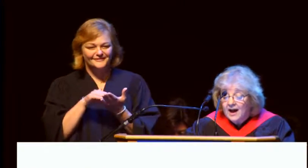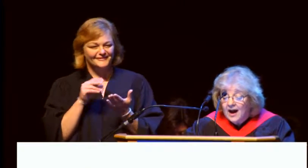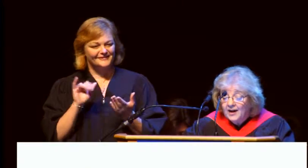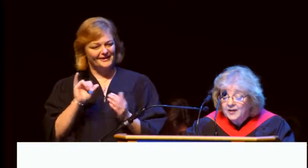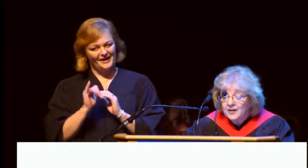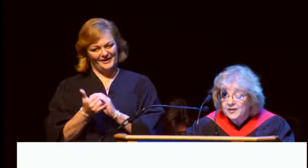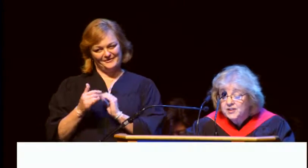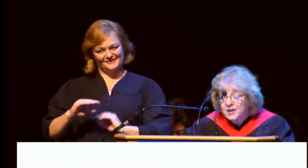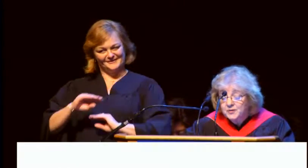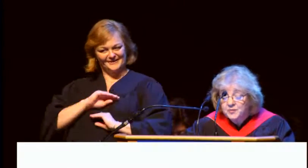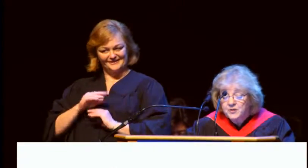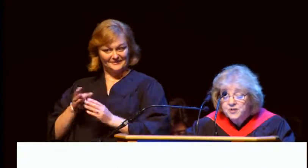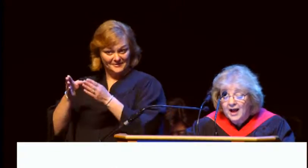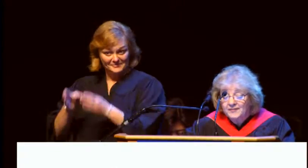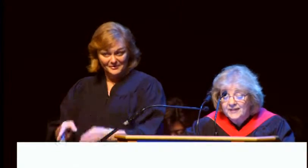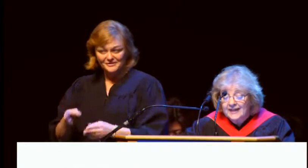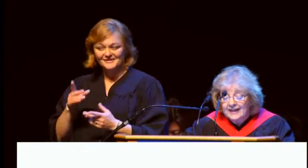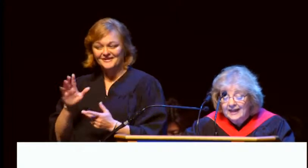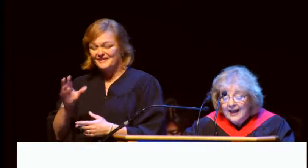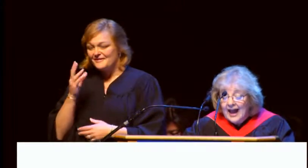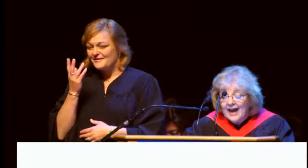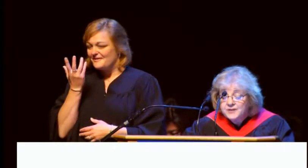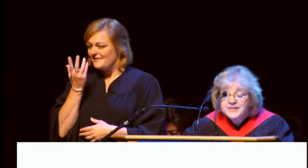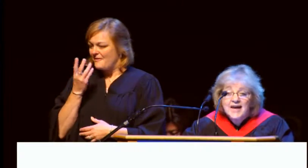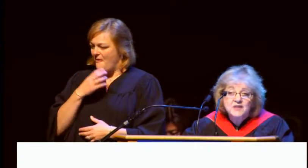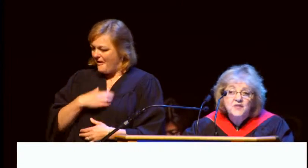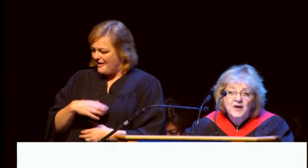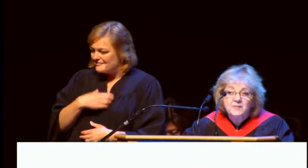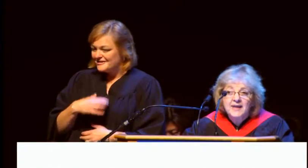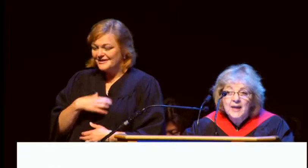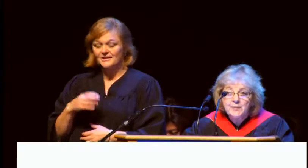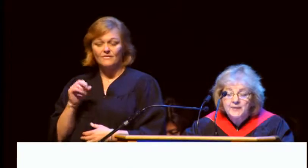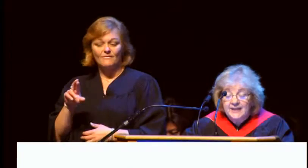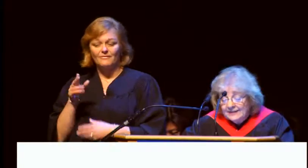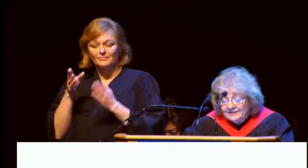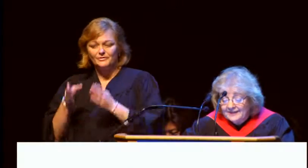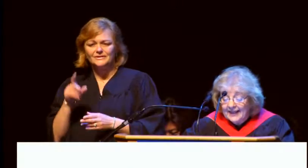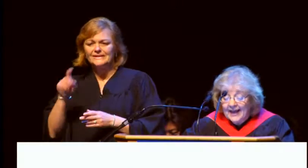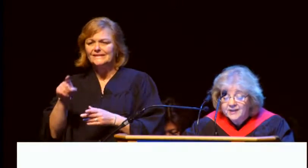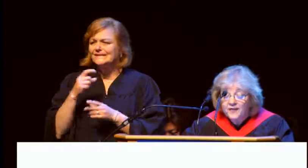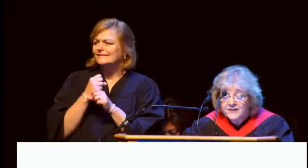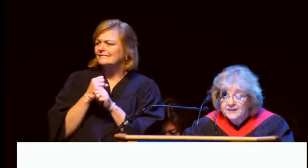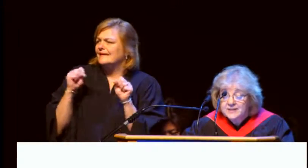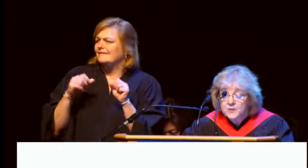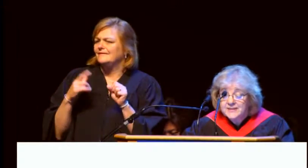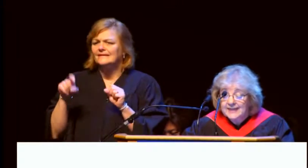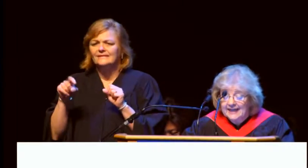HUNGER, SHELTER WHEN TRAVELLING -- AND TO SATISFY THEM CAPABLY AND OFTEN EXQUISITELY.